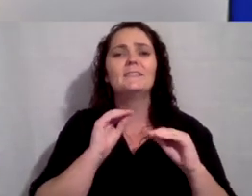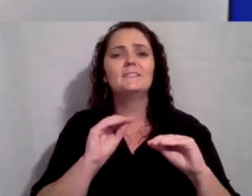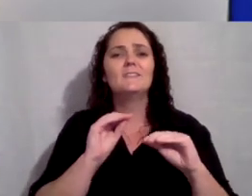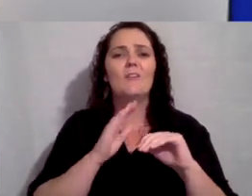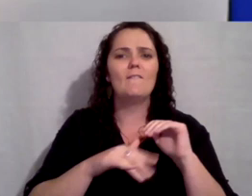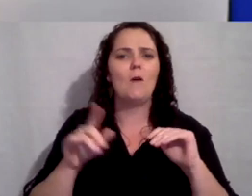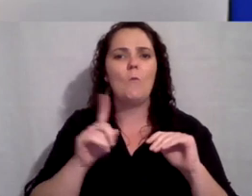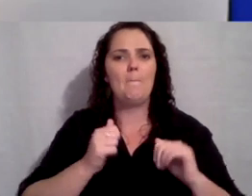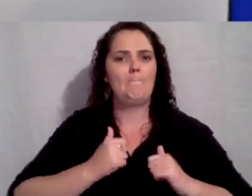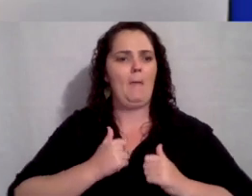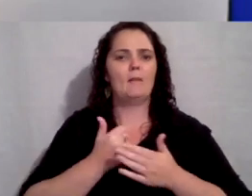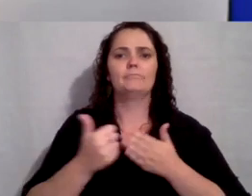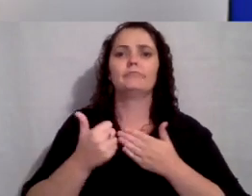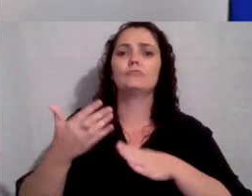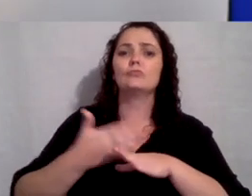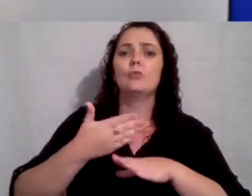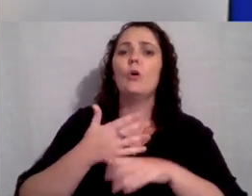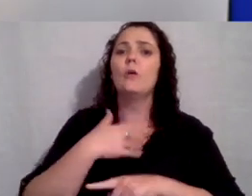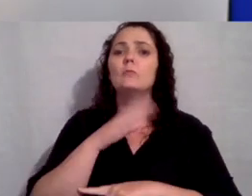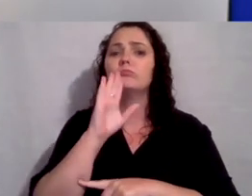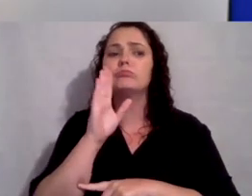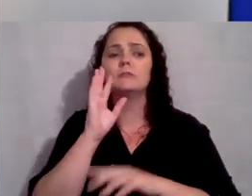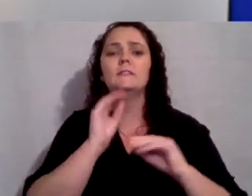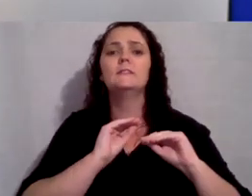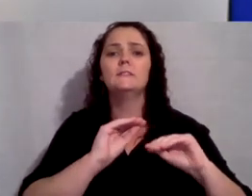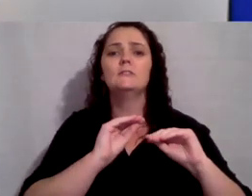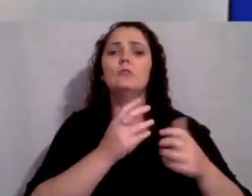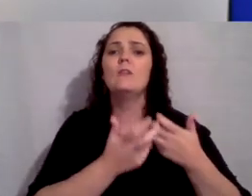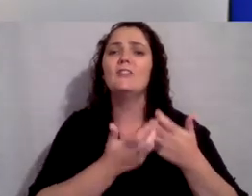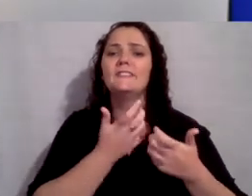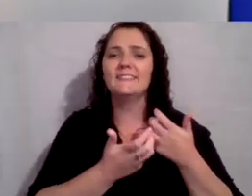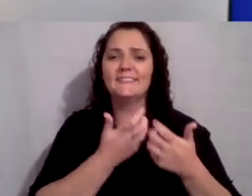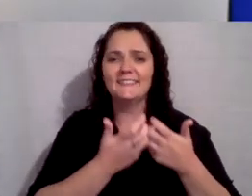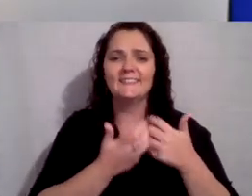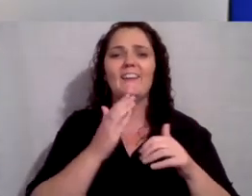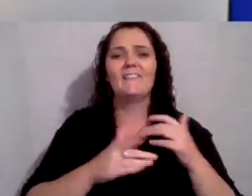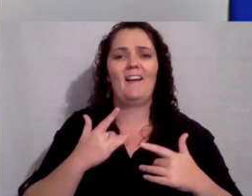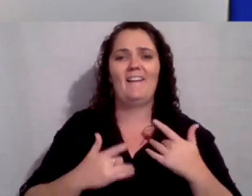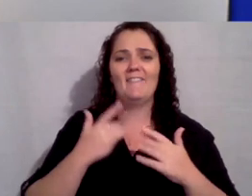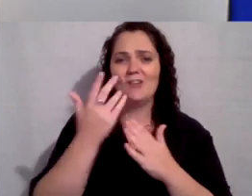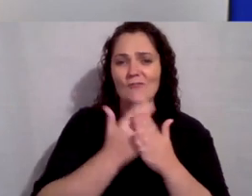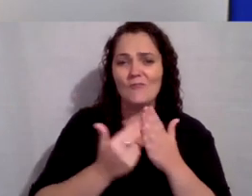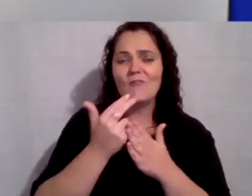I teach in my day job as a university lecturer and teaching drawing and life drawing and be sharing some things that come through my experience as an